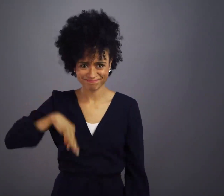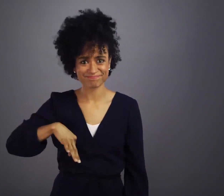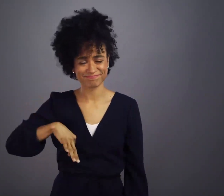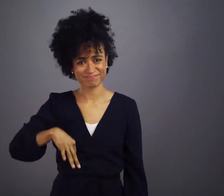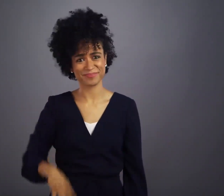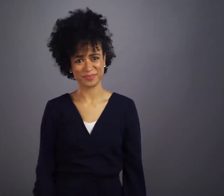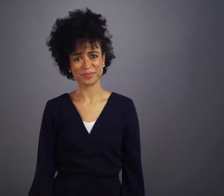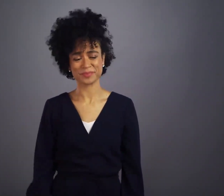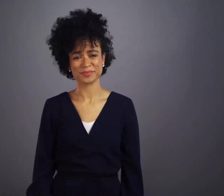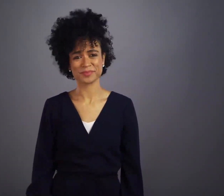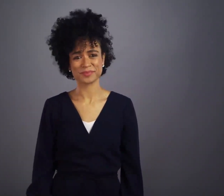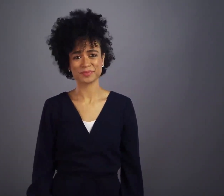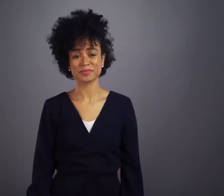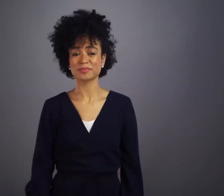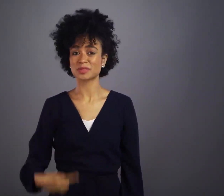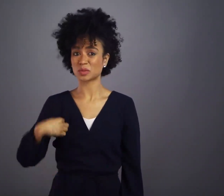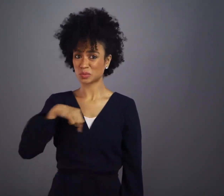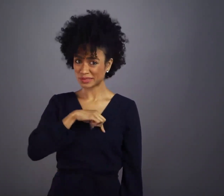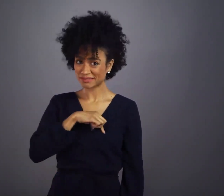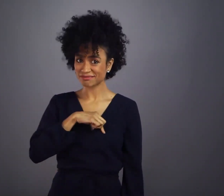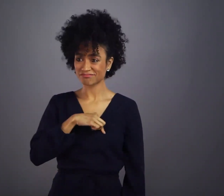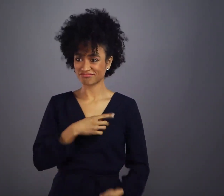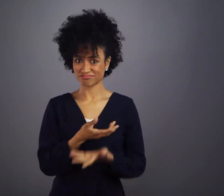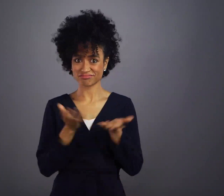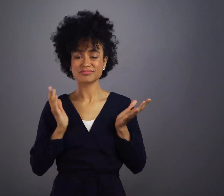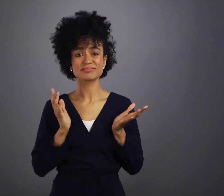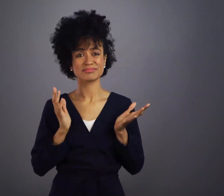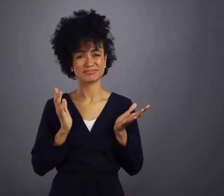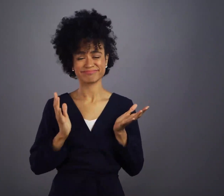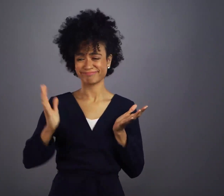are attitudes which make us more useful to others.